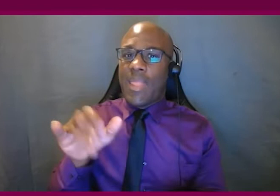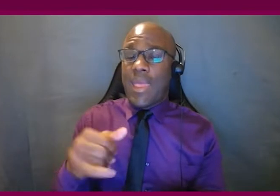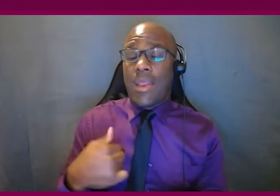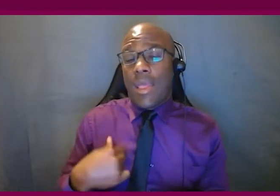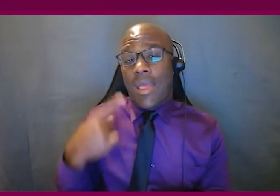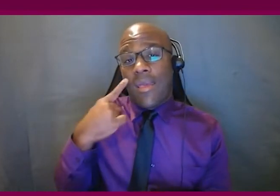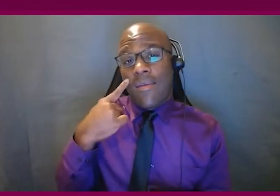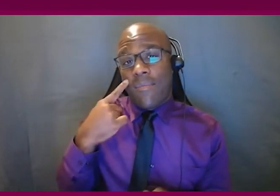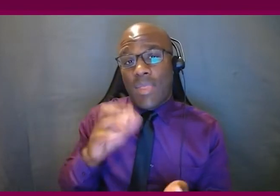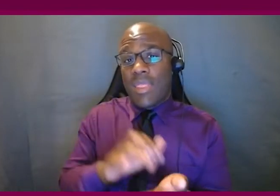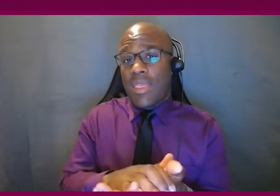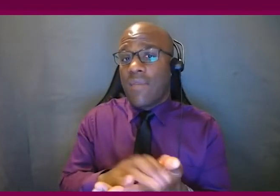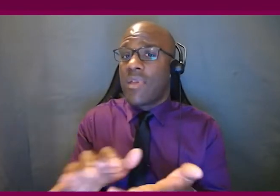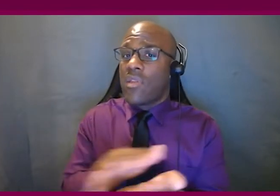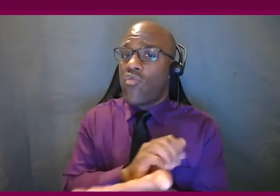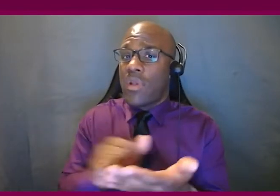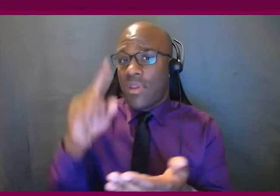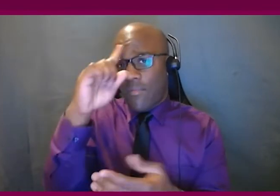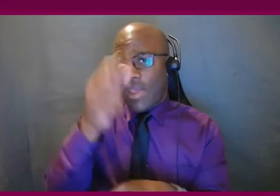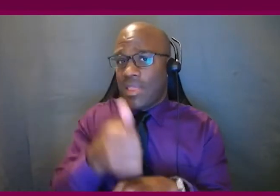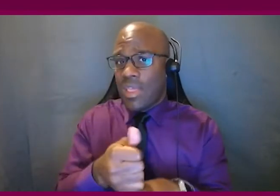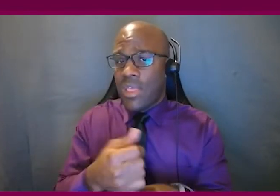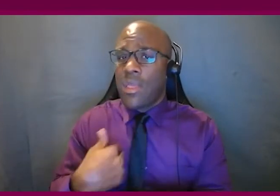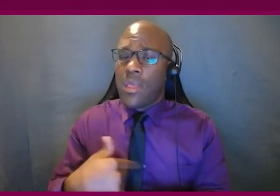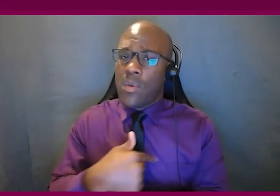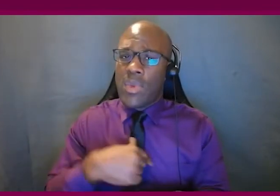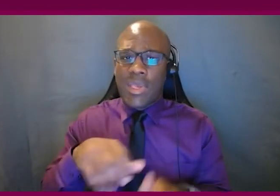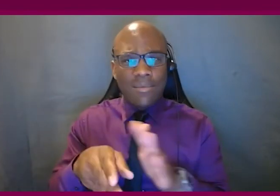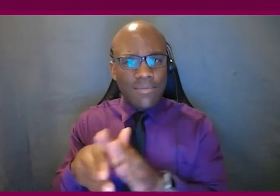So important that it's okay and it's been stigmatized.